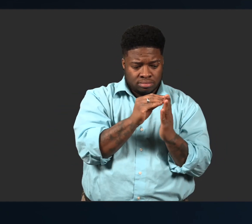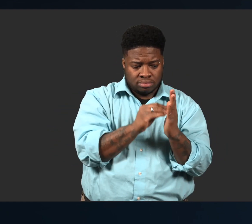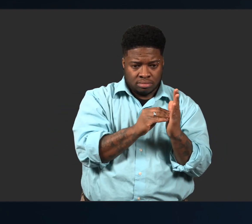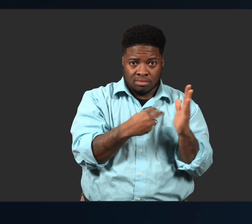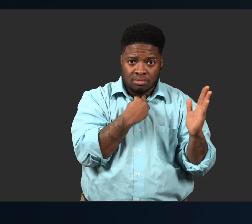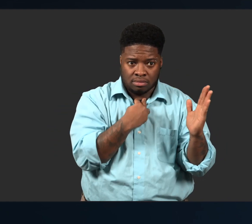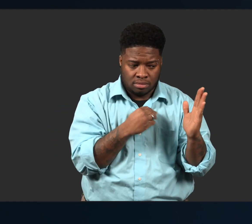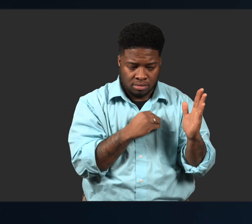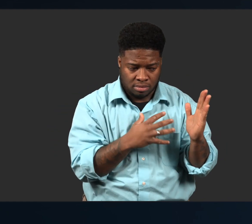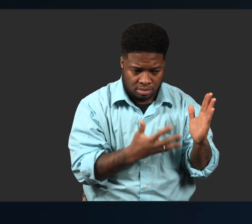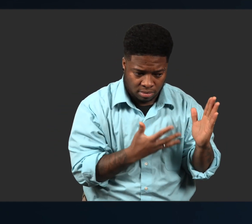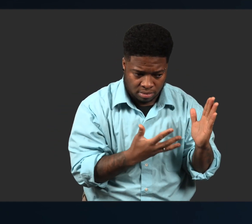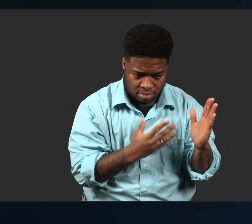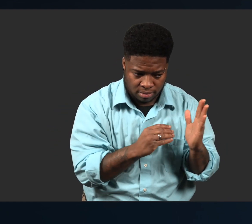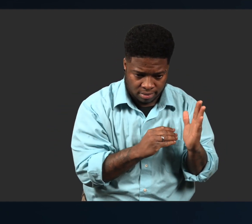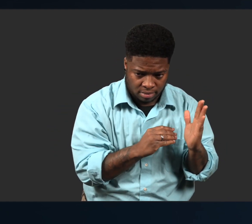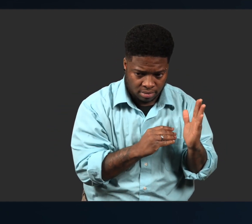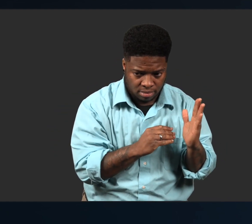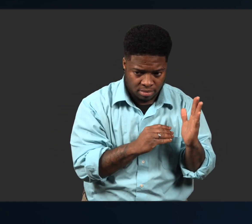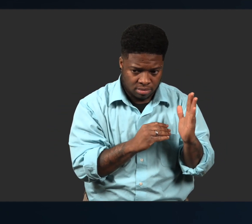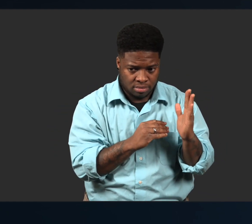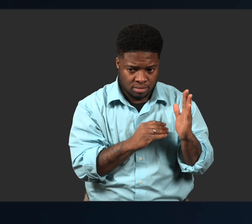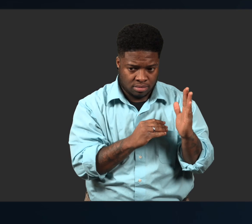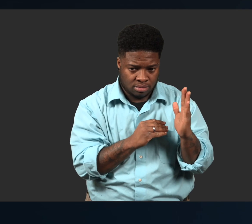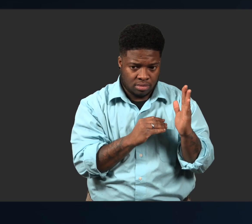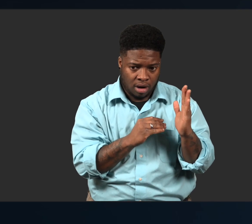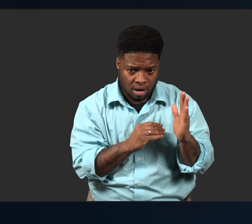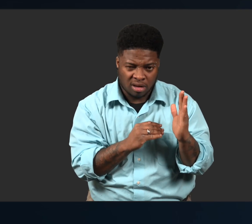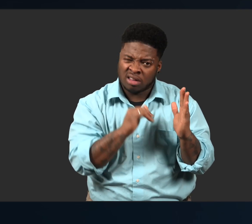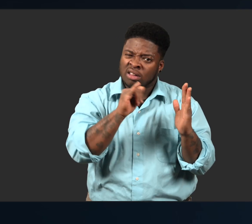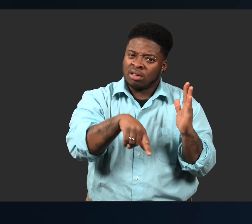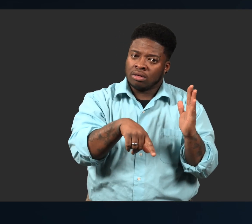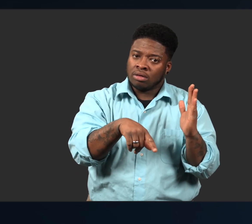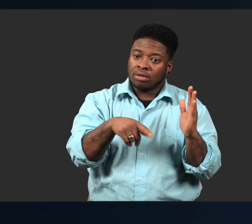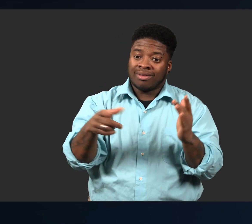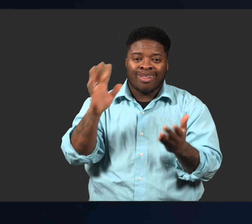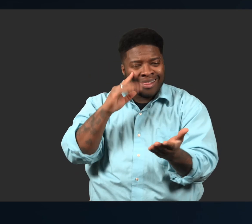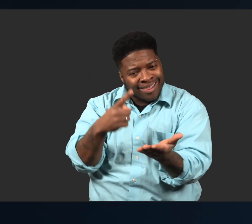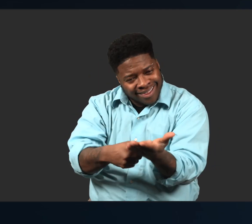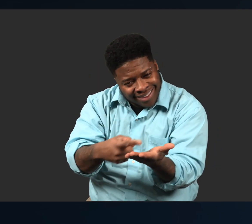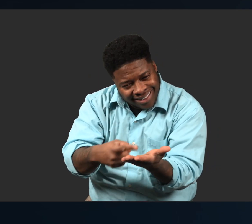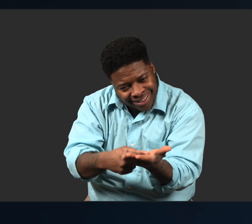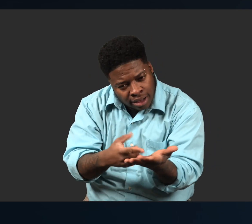Going through this exercise forces the person to come to terms with the harm their actions have caused.